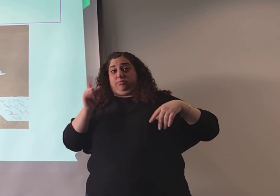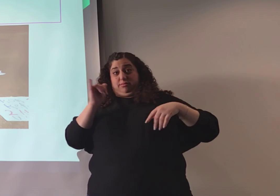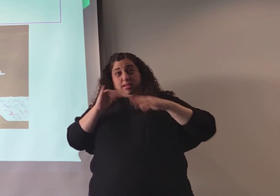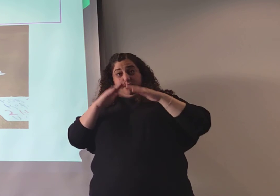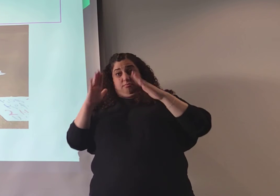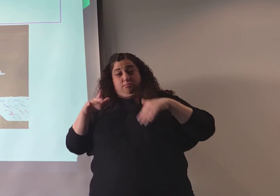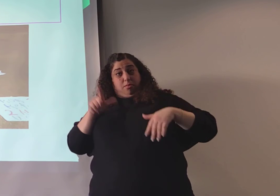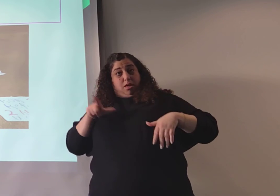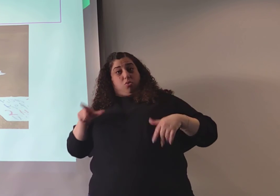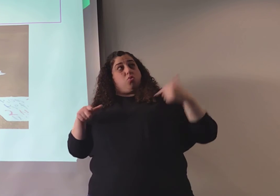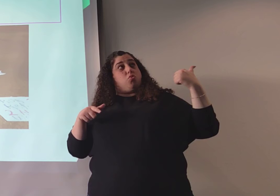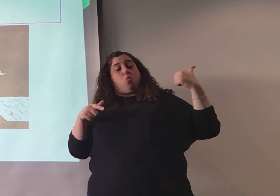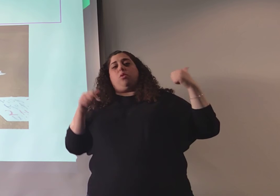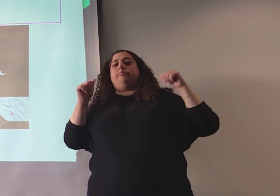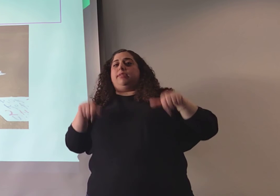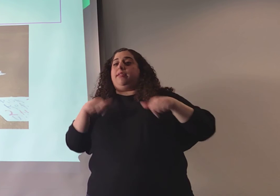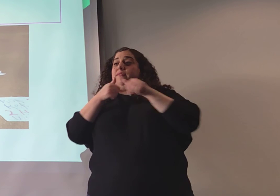I'm not sure.